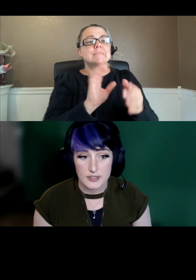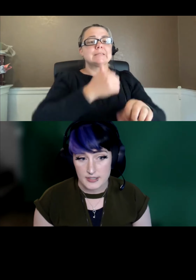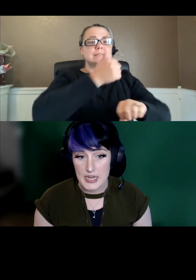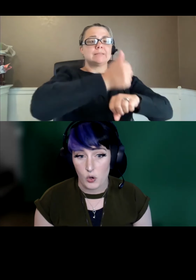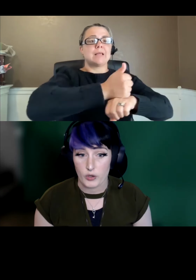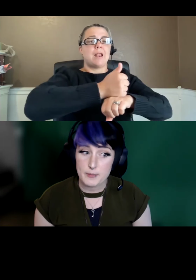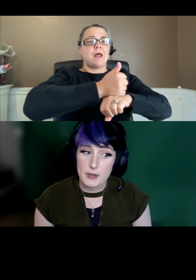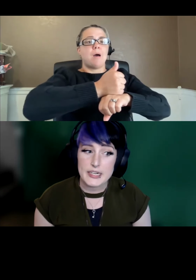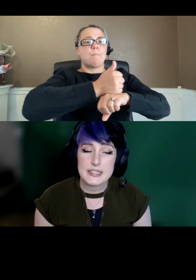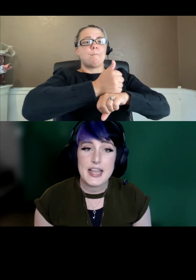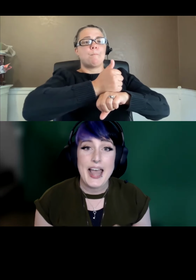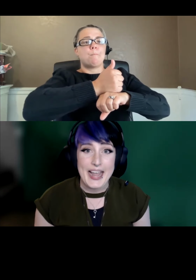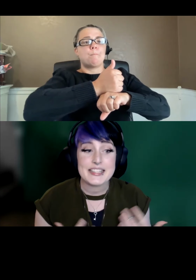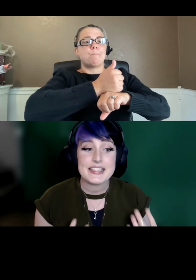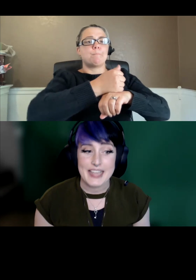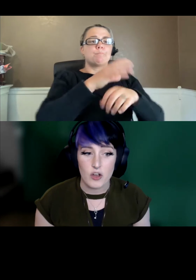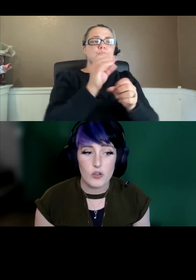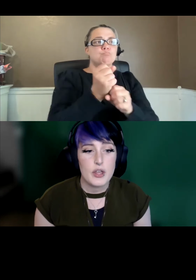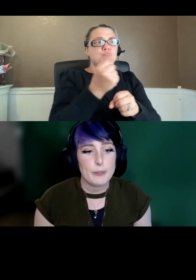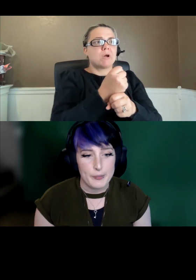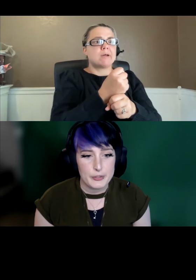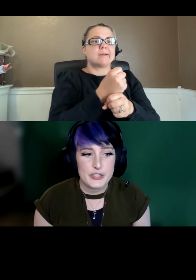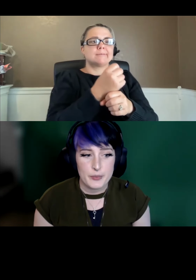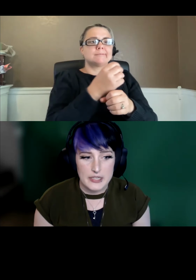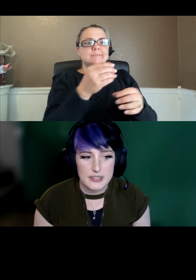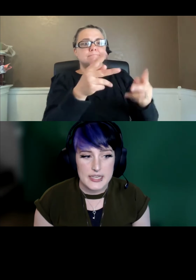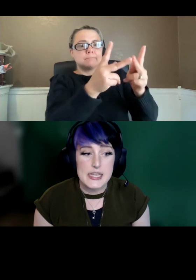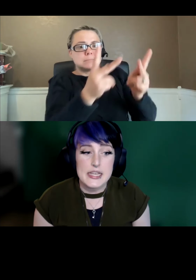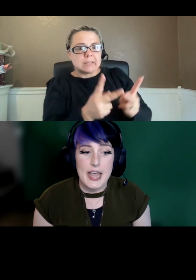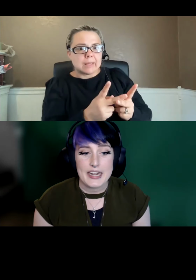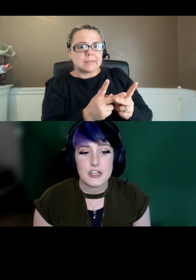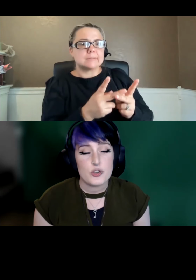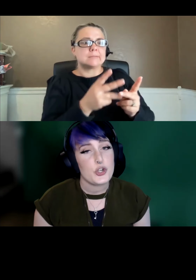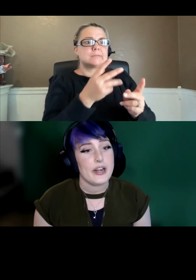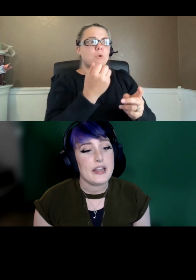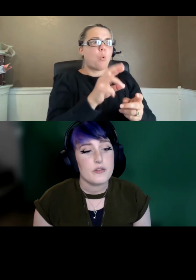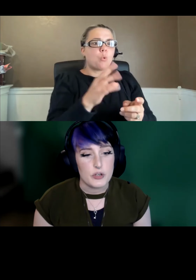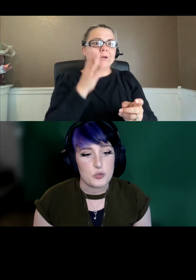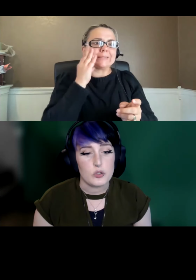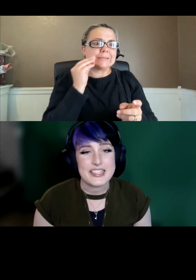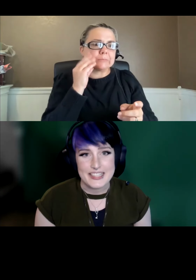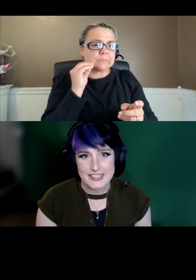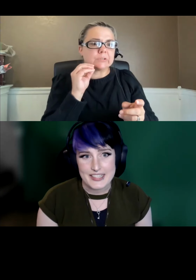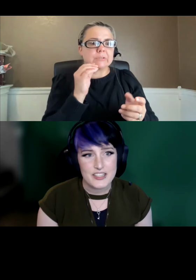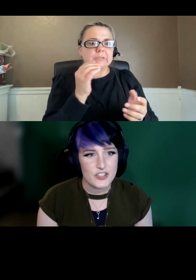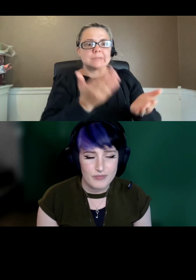product site or experience at scale by reducing redundancy and ensuring visual consistency. So